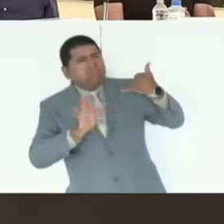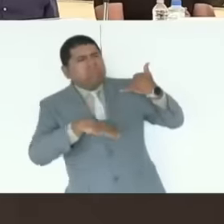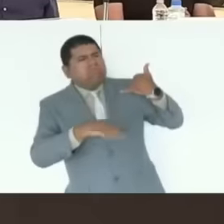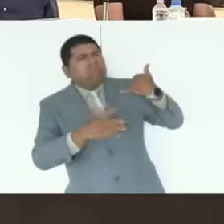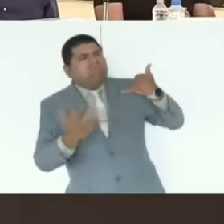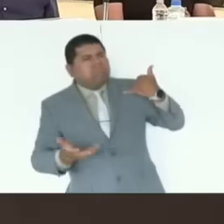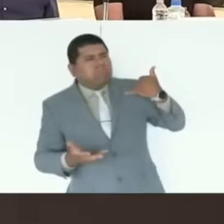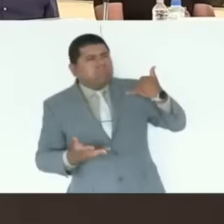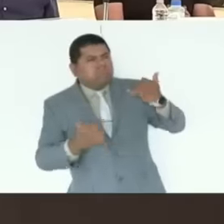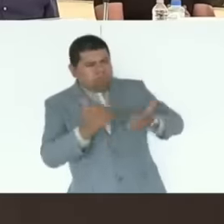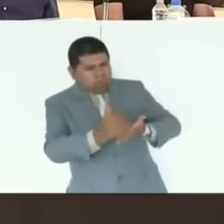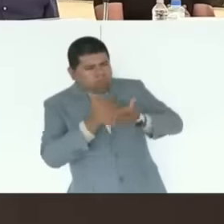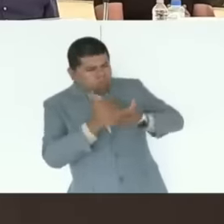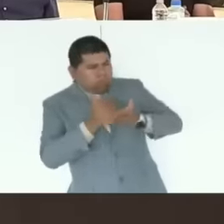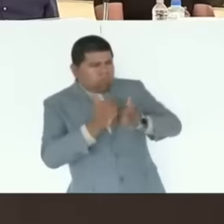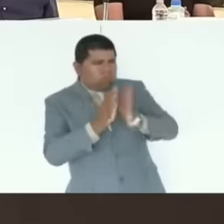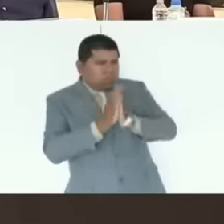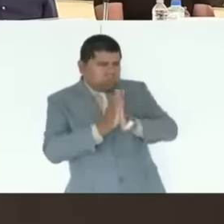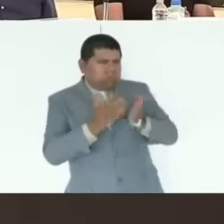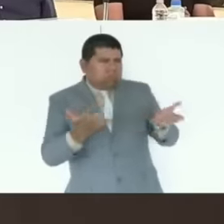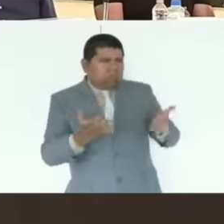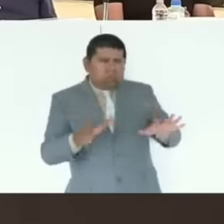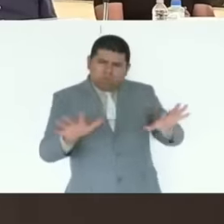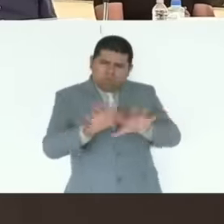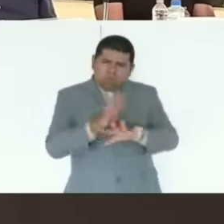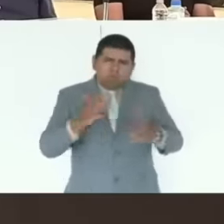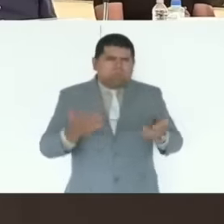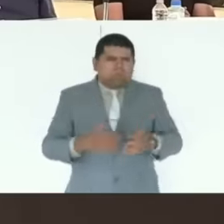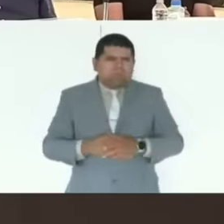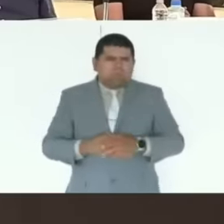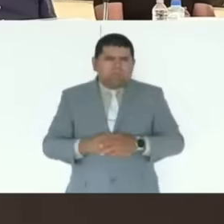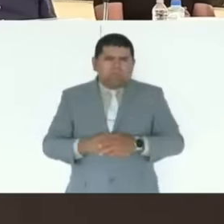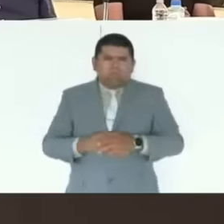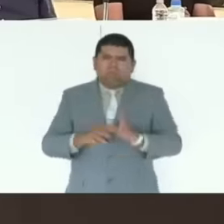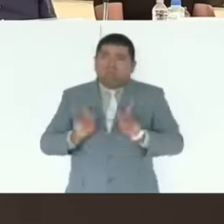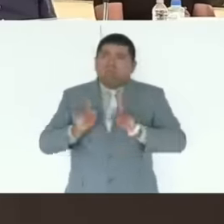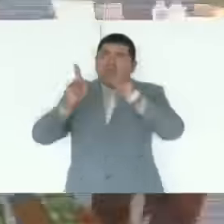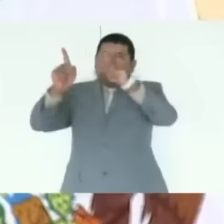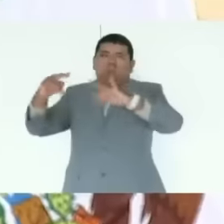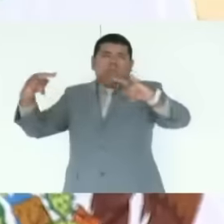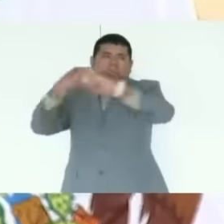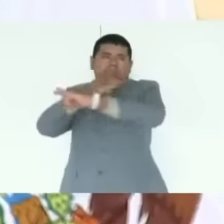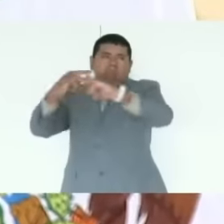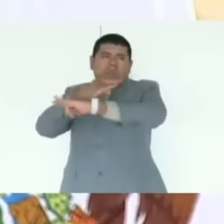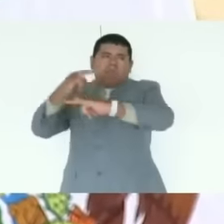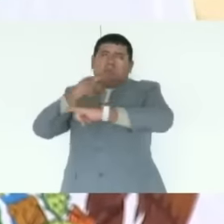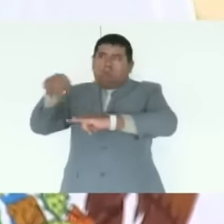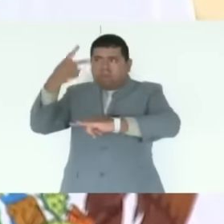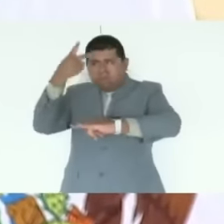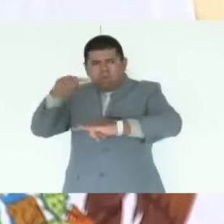help me build the second floor of the peripheral a second floor that is there on the peripheral of